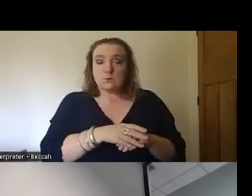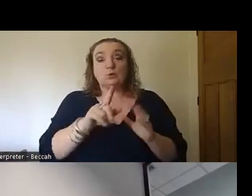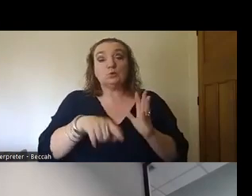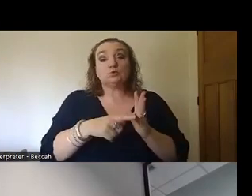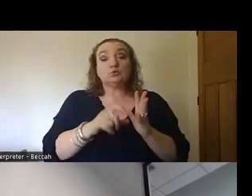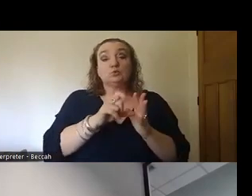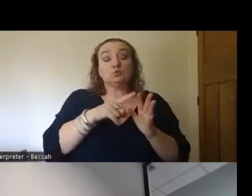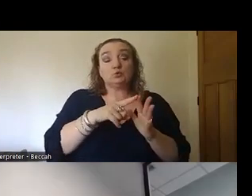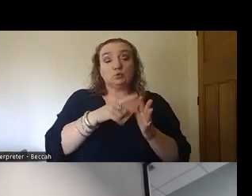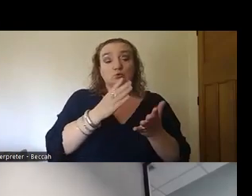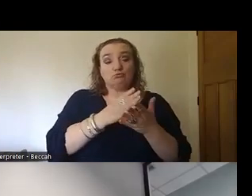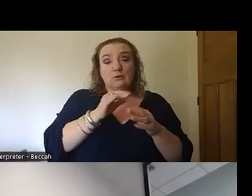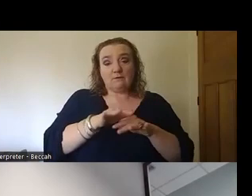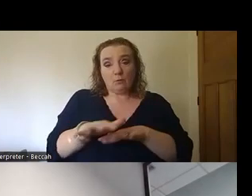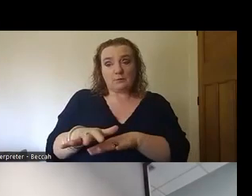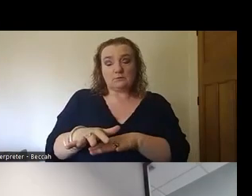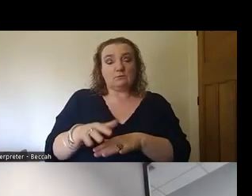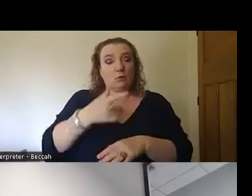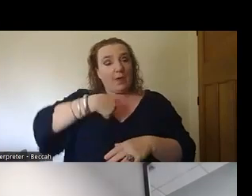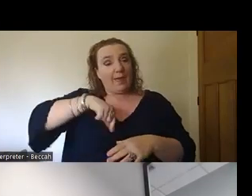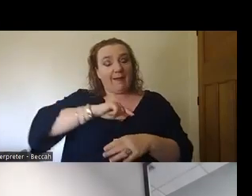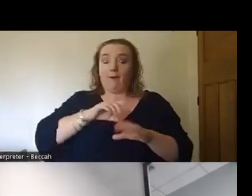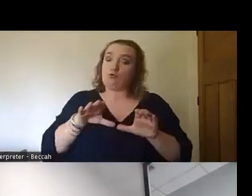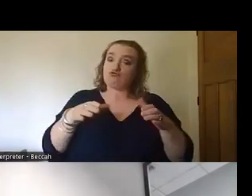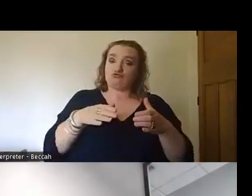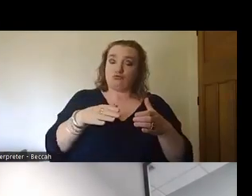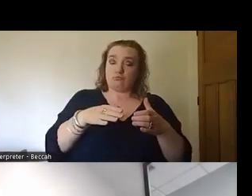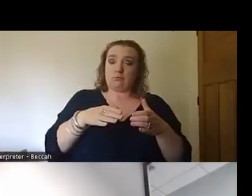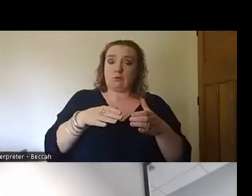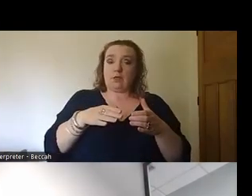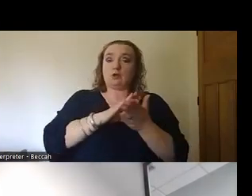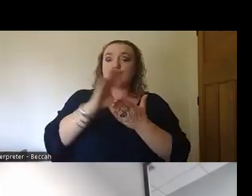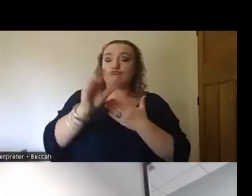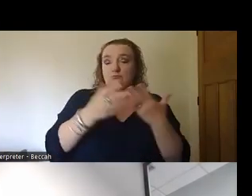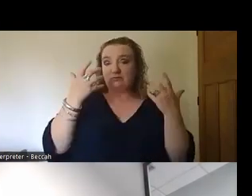in our Te Mātaiaho reference group. Brought together to really look